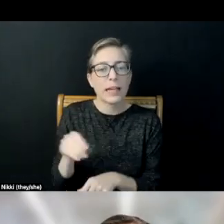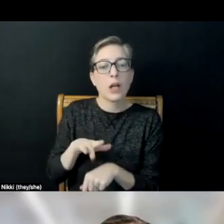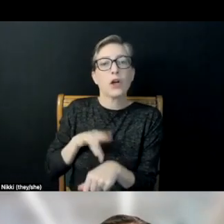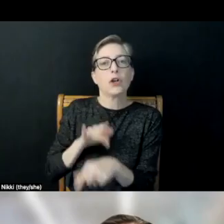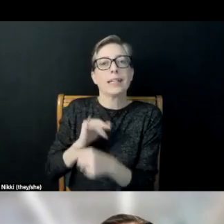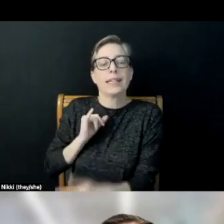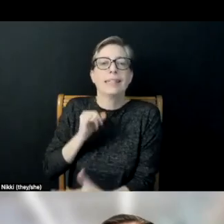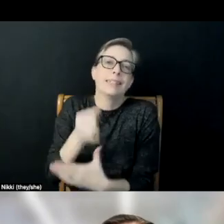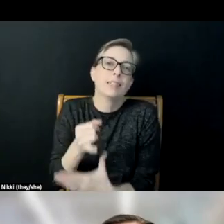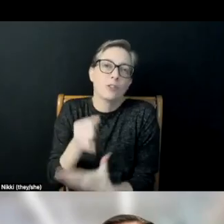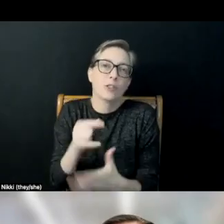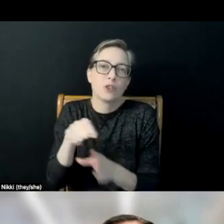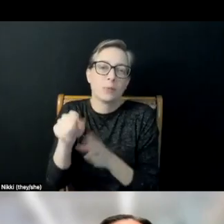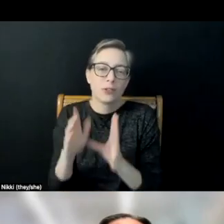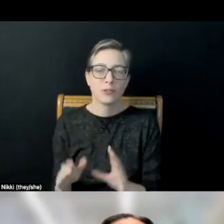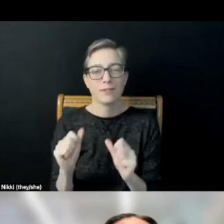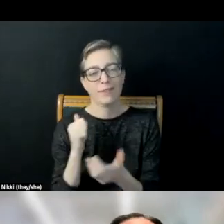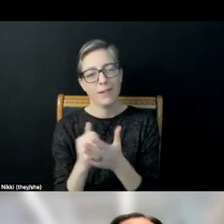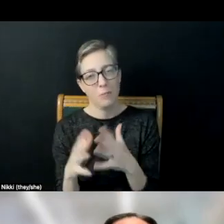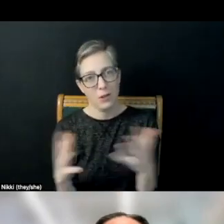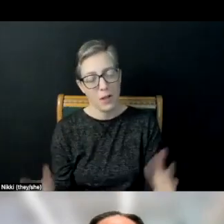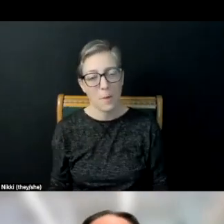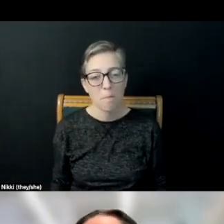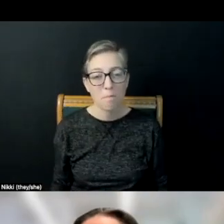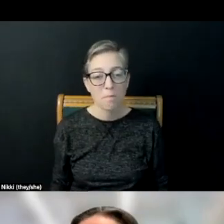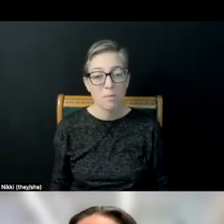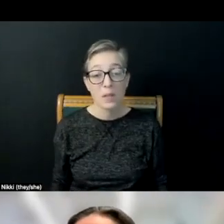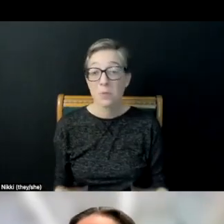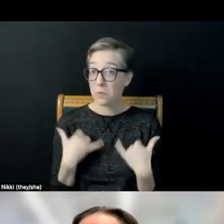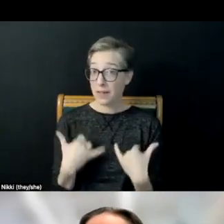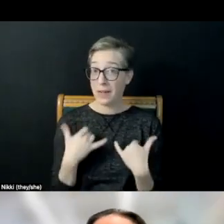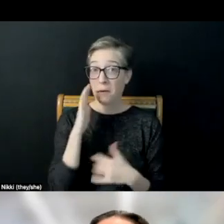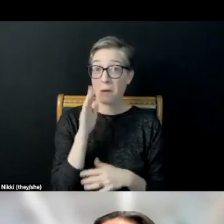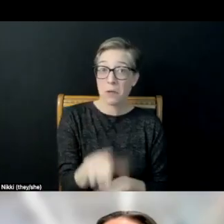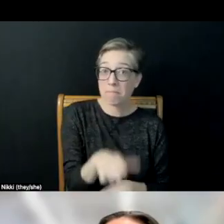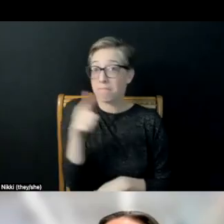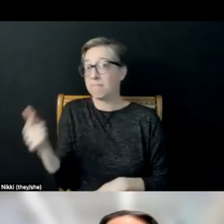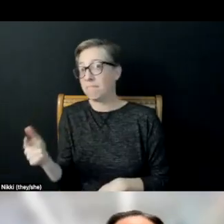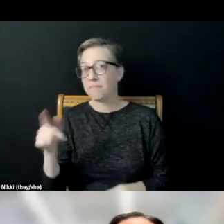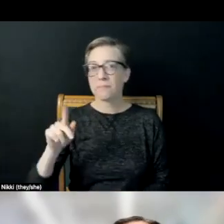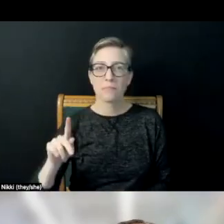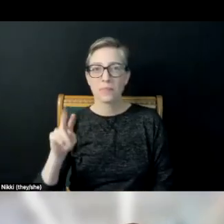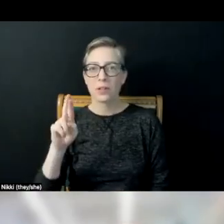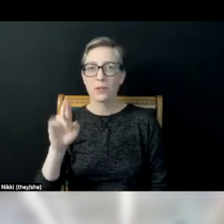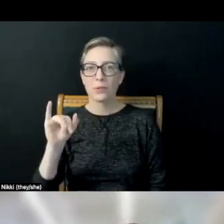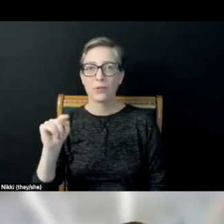But right now, I'm going to hand this over to Kristie Lewis. Kristie is from Rangely,